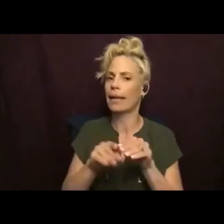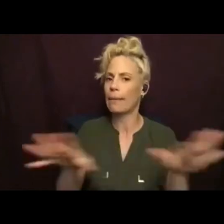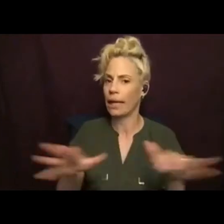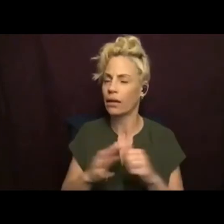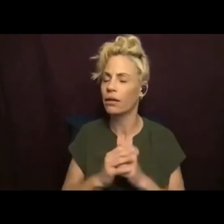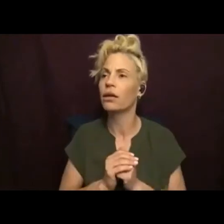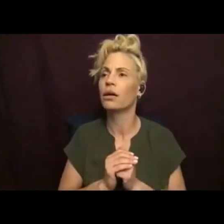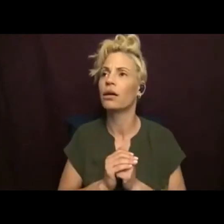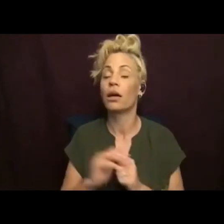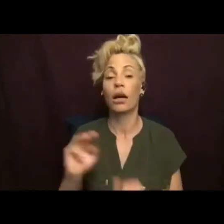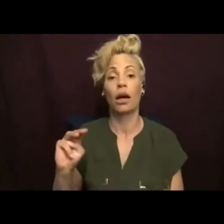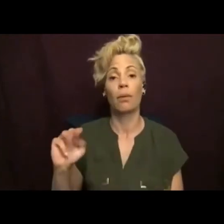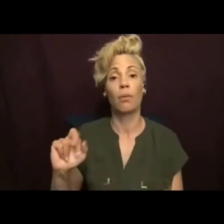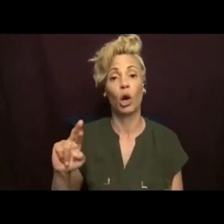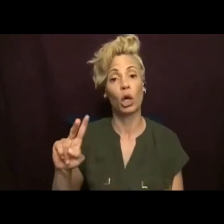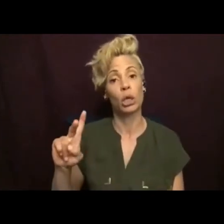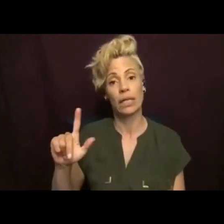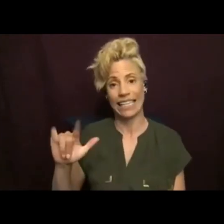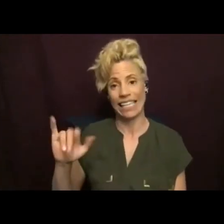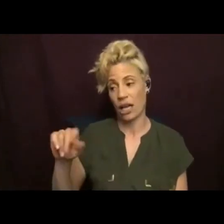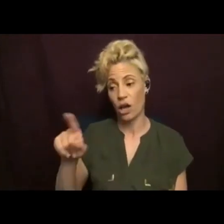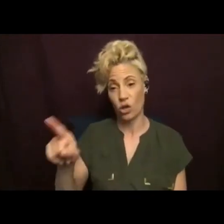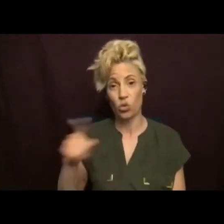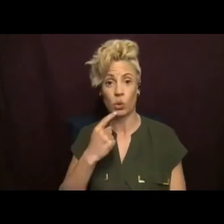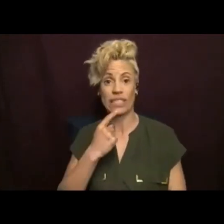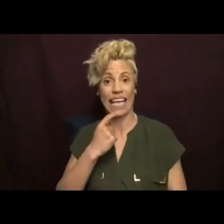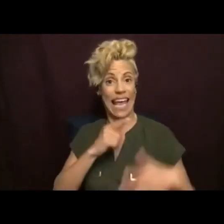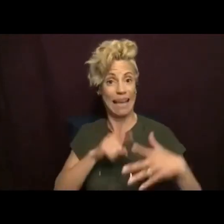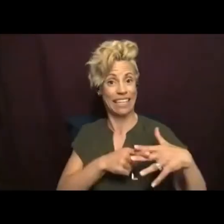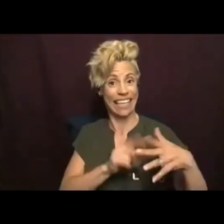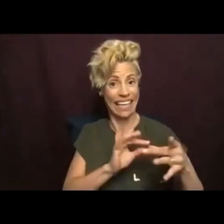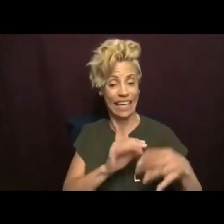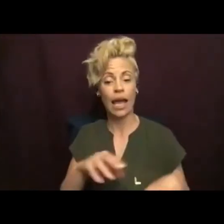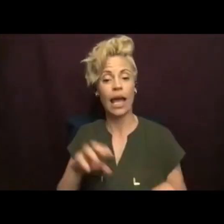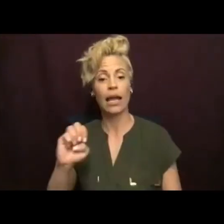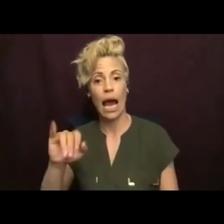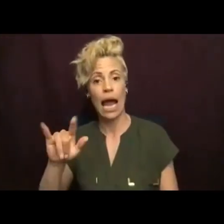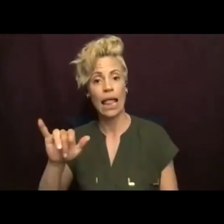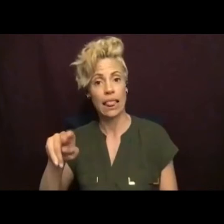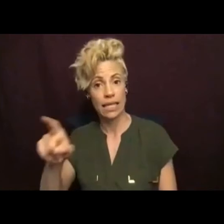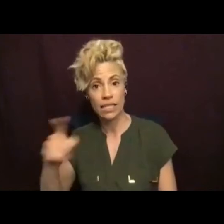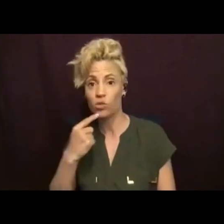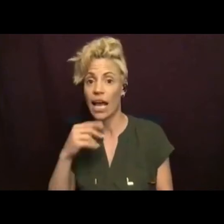Marlina in the opening, and as Eileen said in her opening answer,